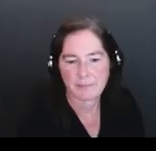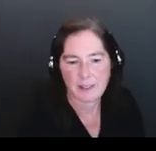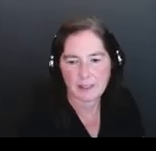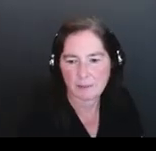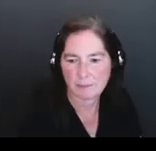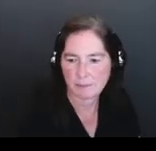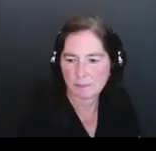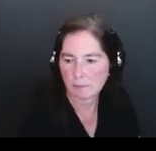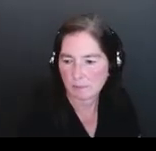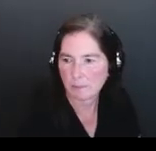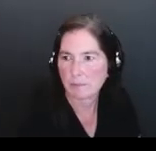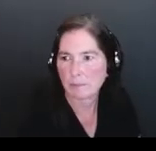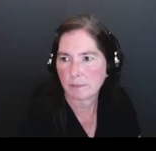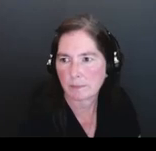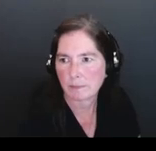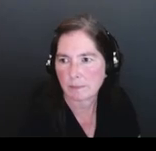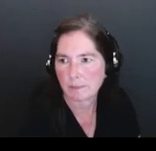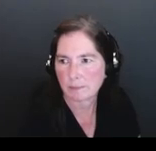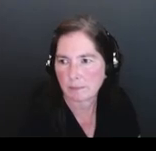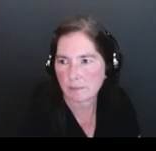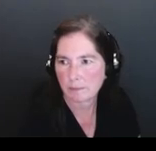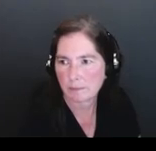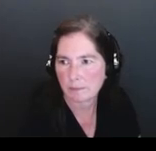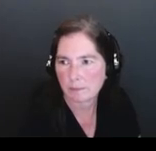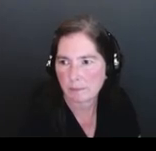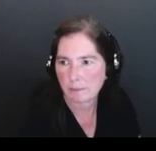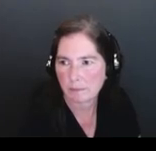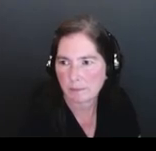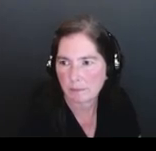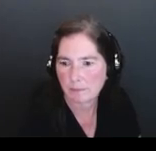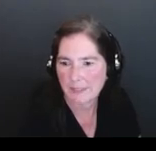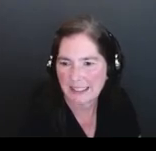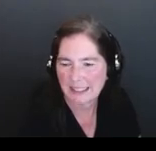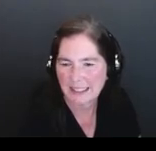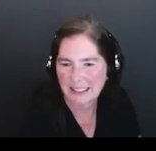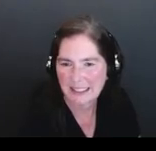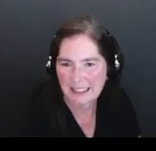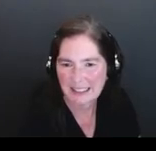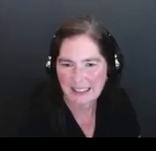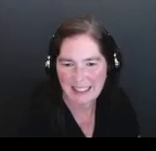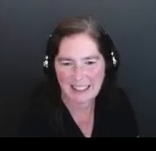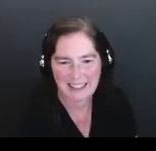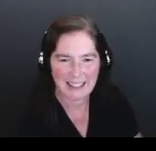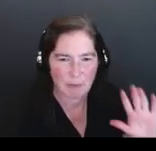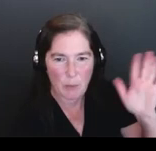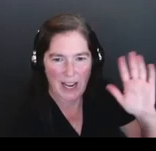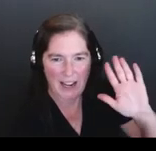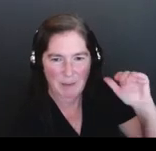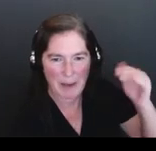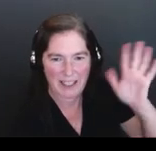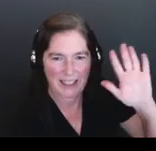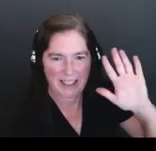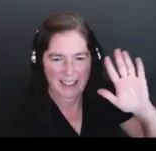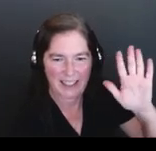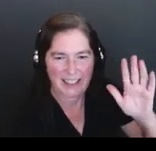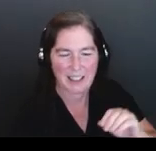Pete: Thanks, everyone.